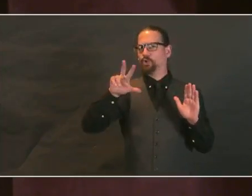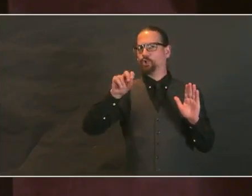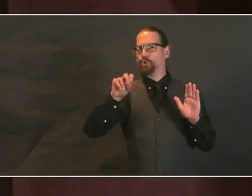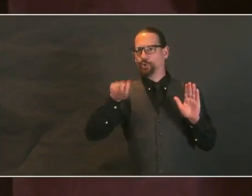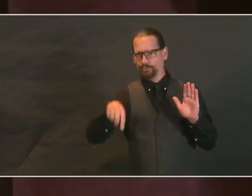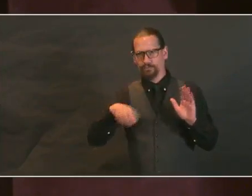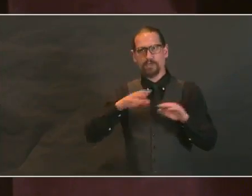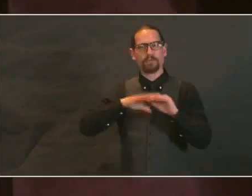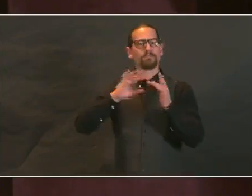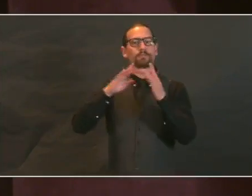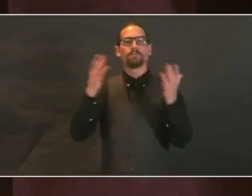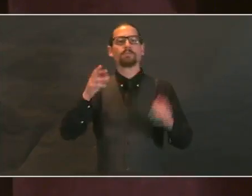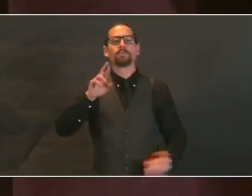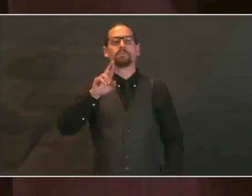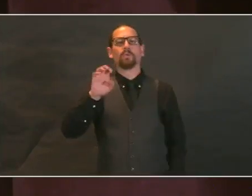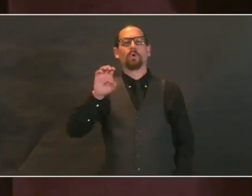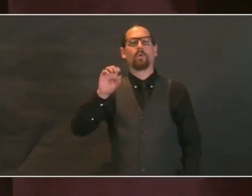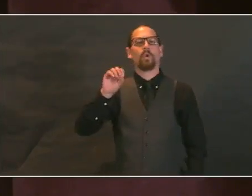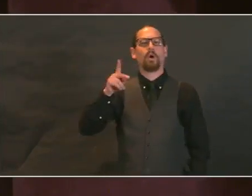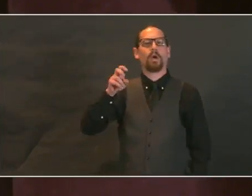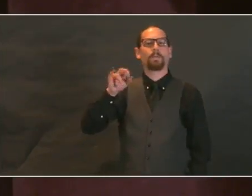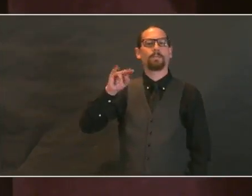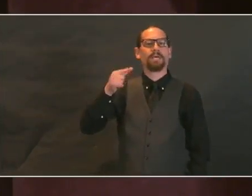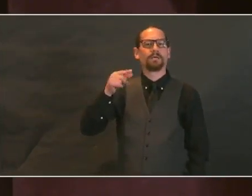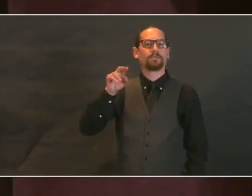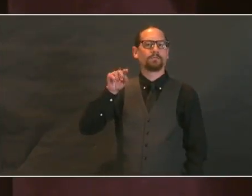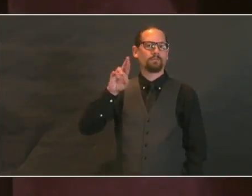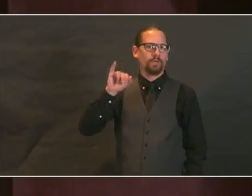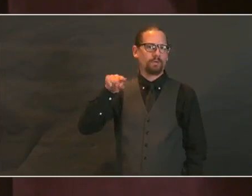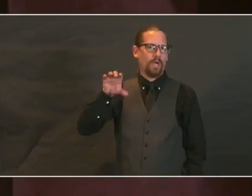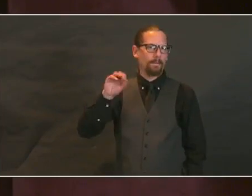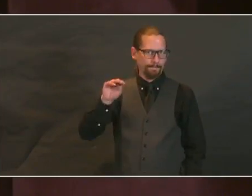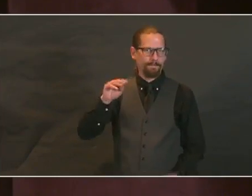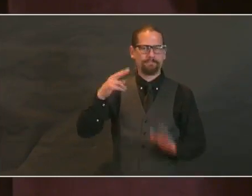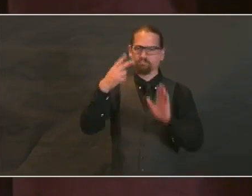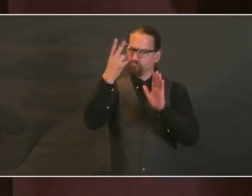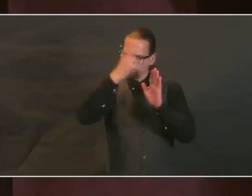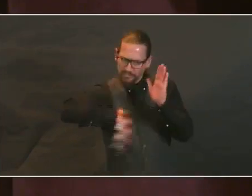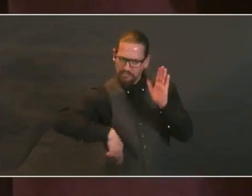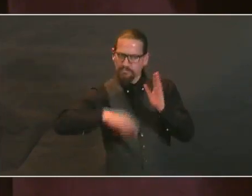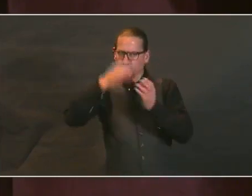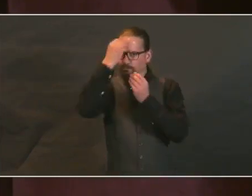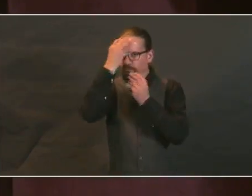30TH. TO ACCESS THAT GO TO REOPENING. OUR I COM. THE